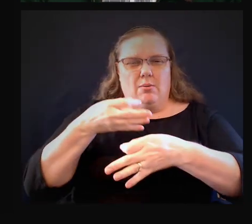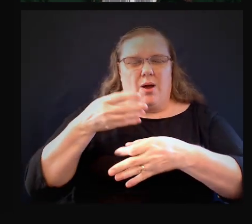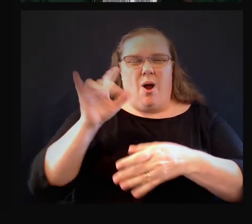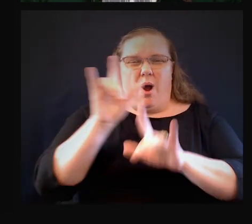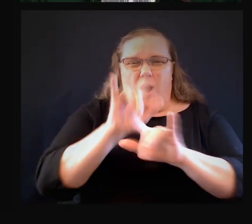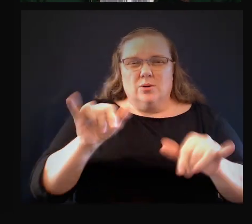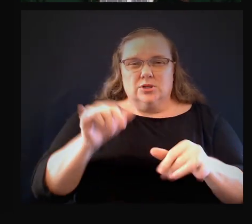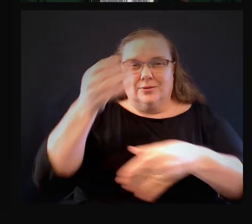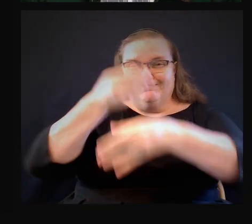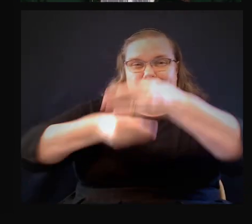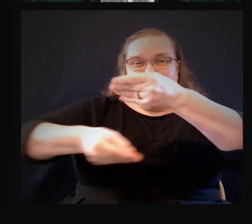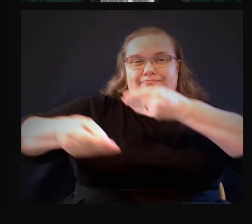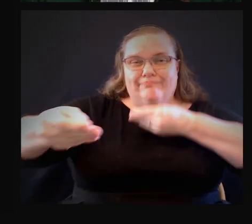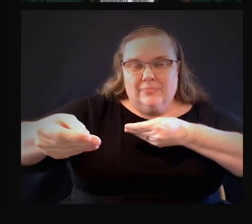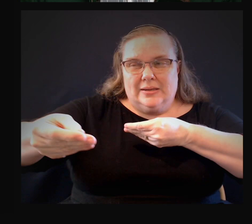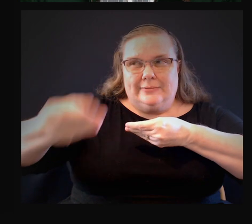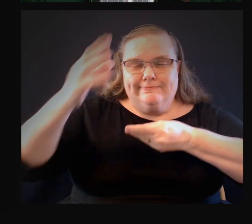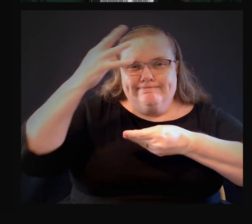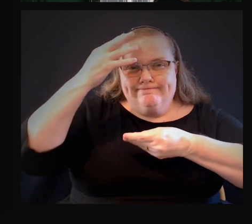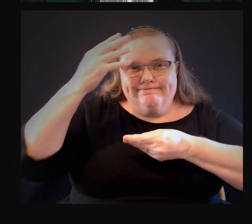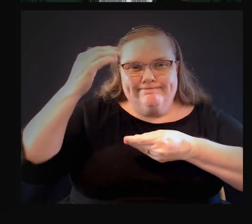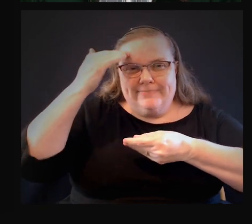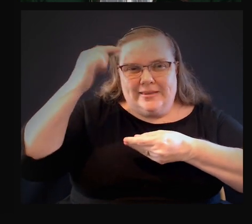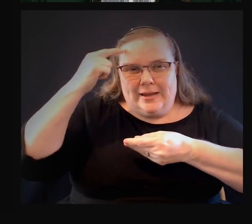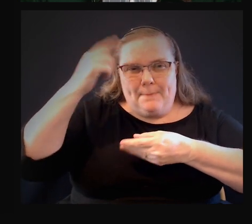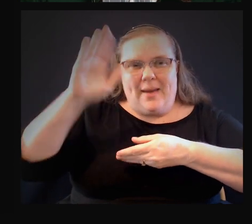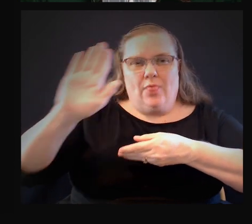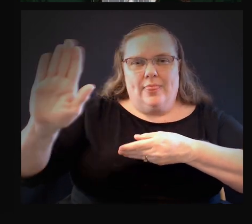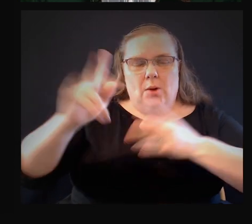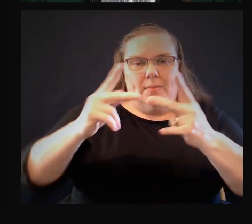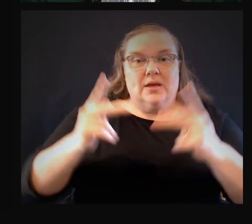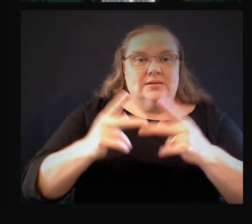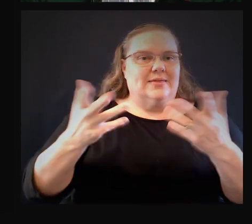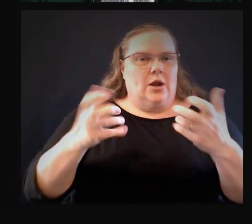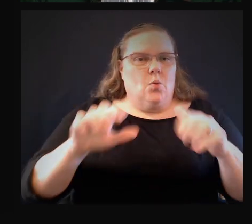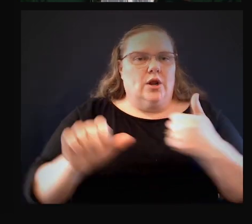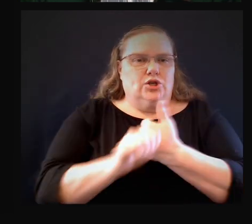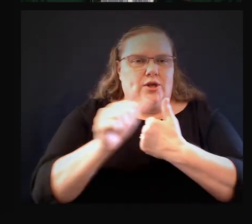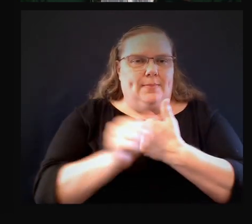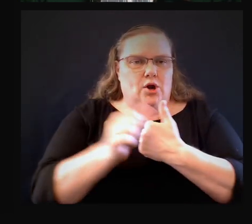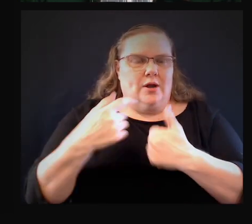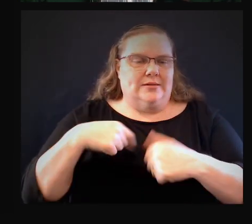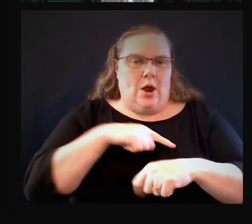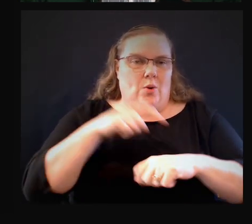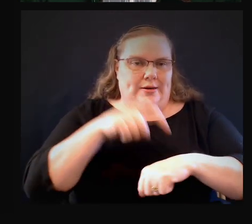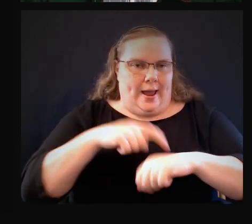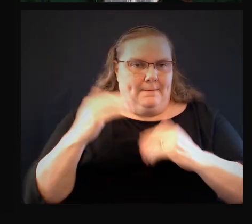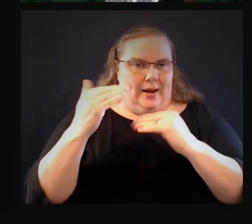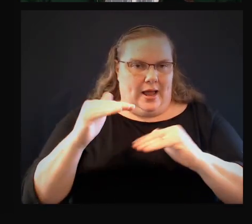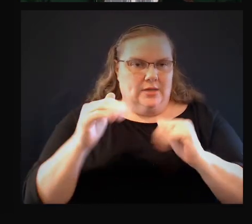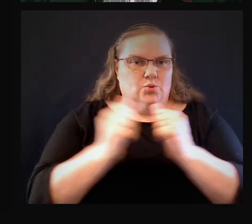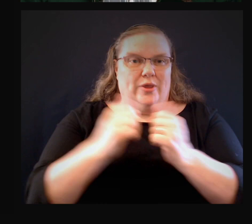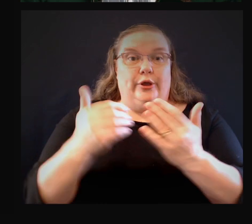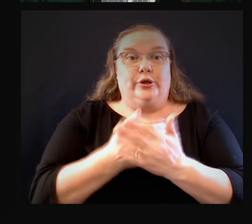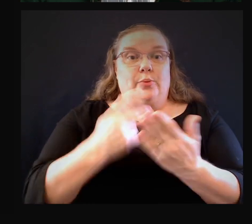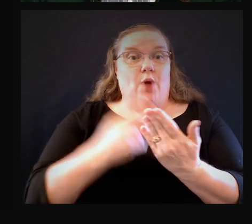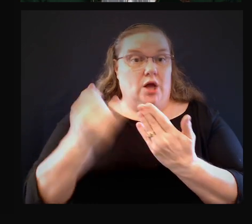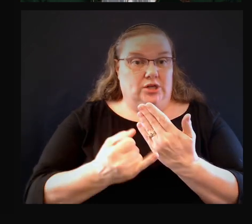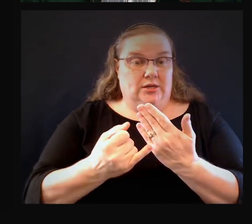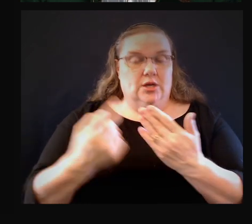to jeopardize our production timelines with a new project. One of the things we did to avoid this was leveraging self-directed time,